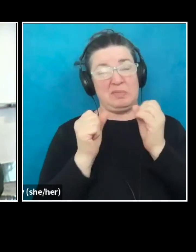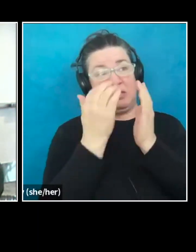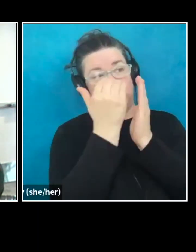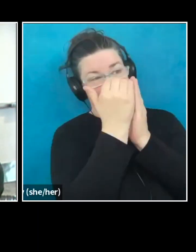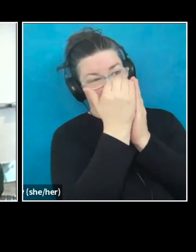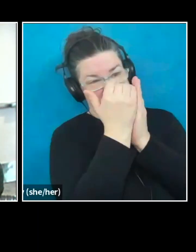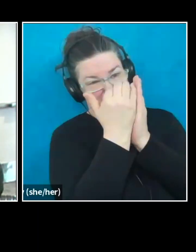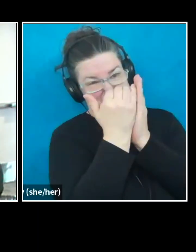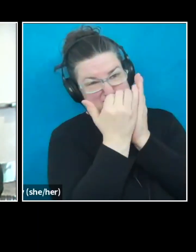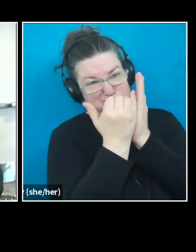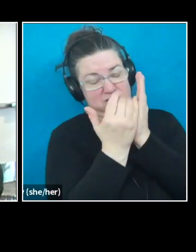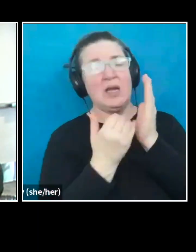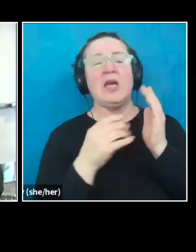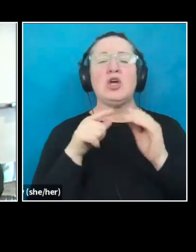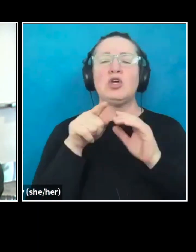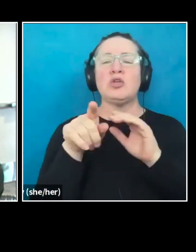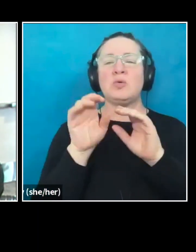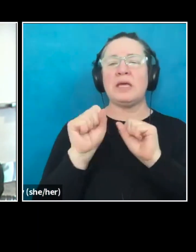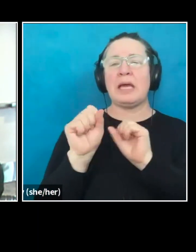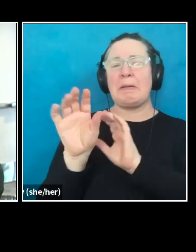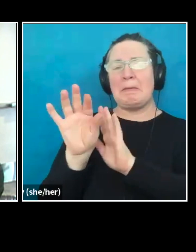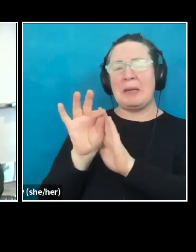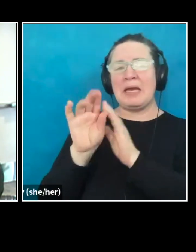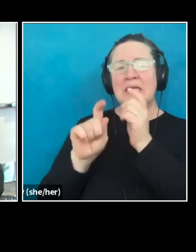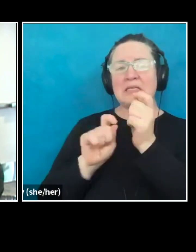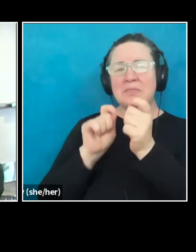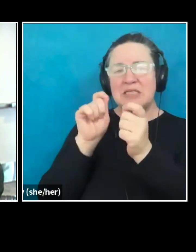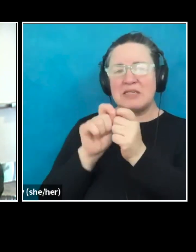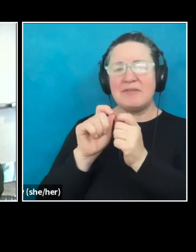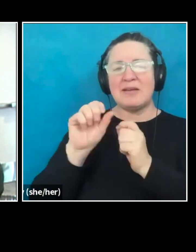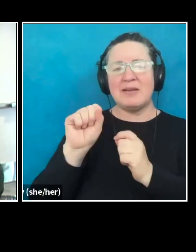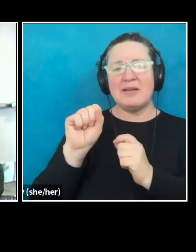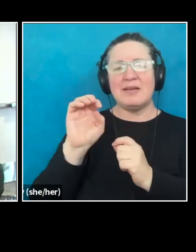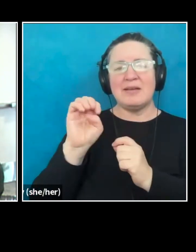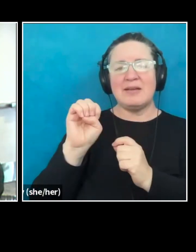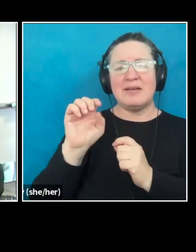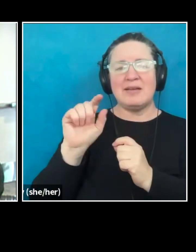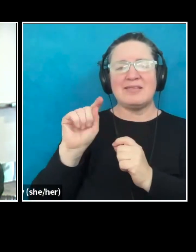And that can kind of cut down on some of the the visual noise there. And yes, as you're you're